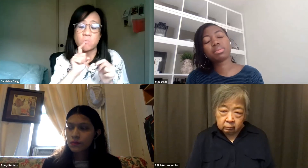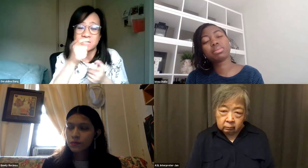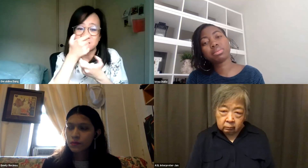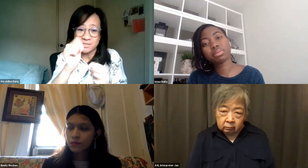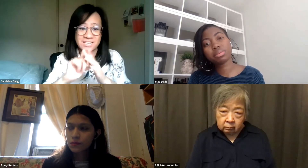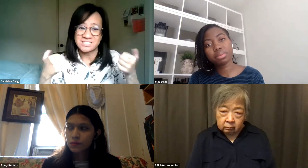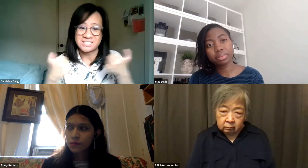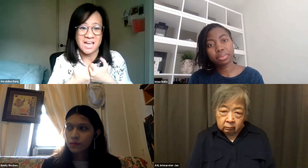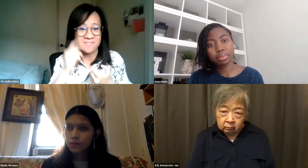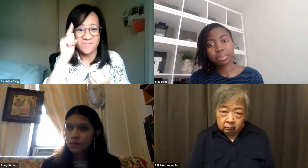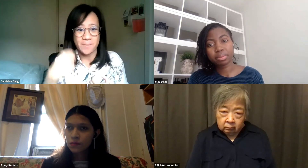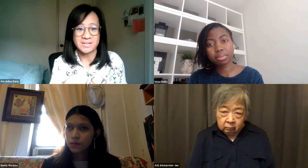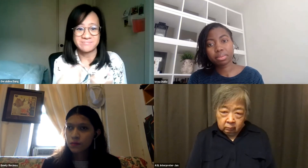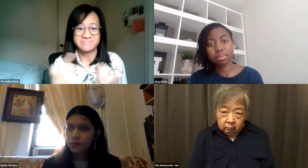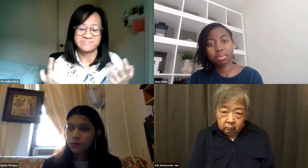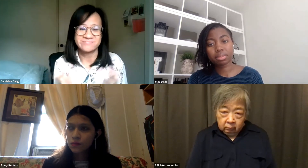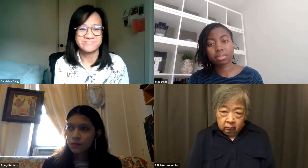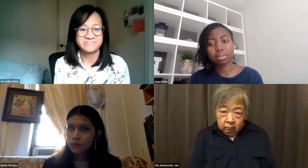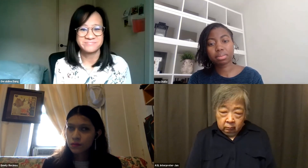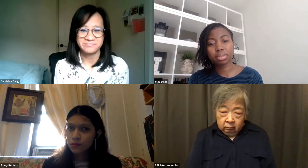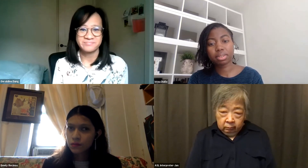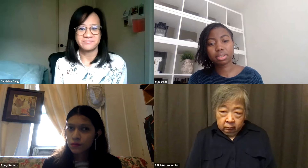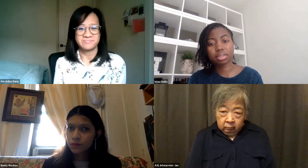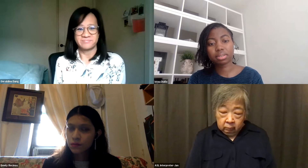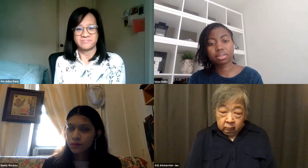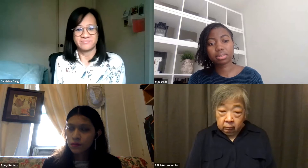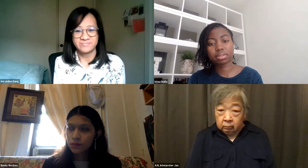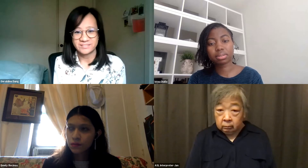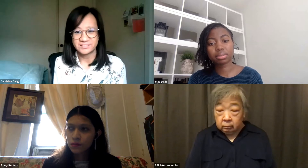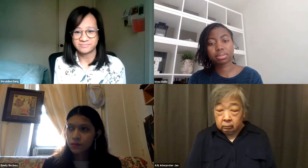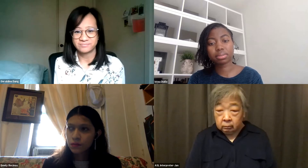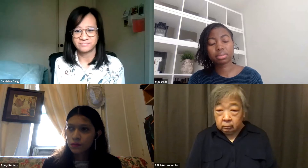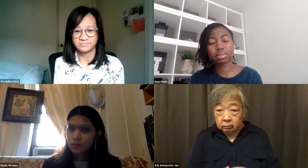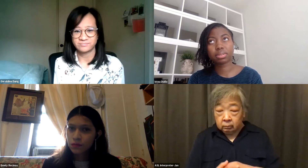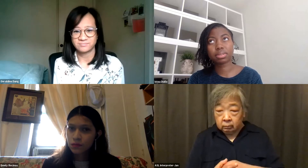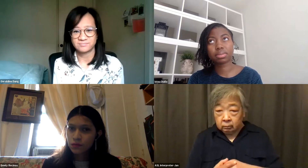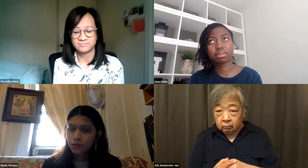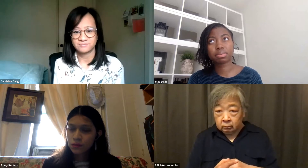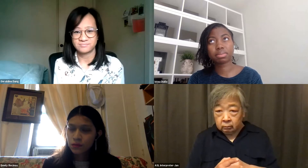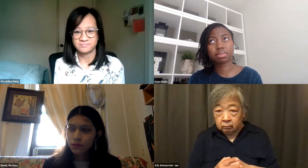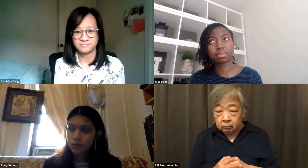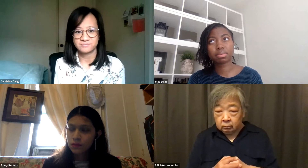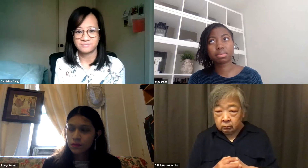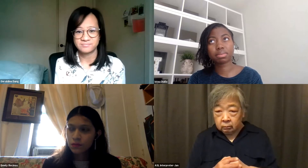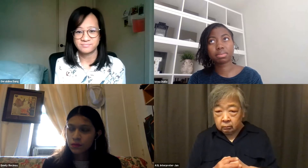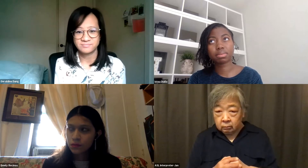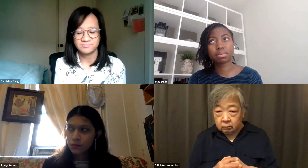And the challenges really were interesting for me to be able to go through and resolve.